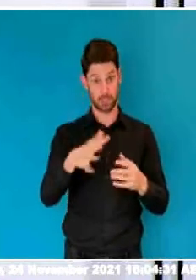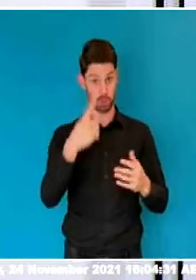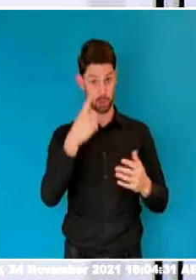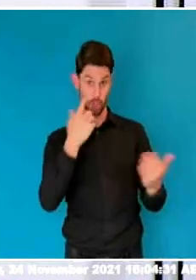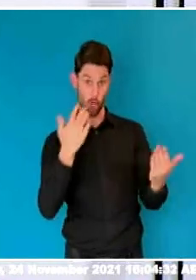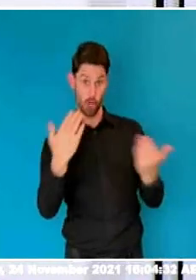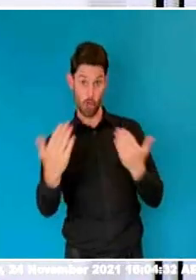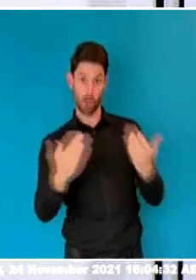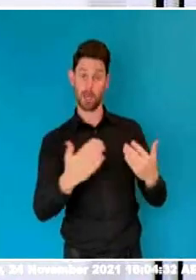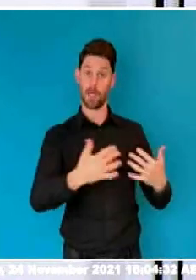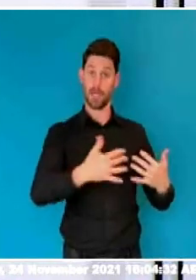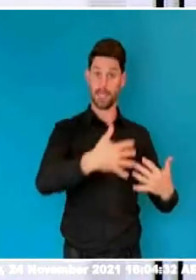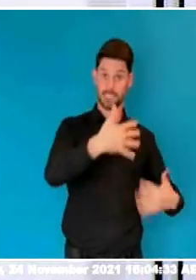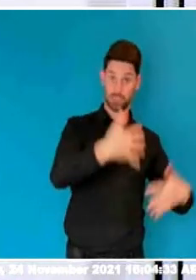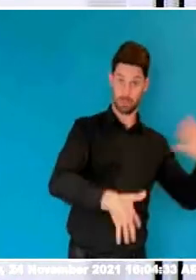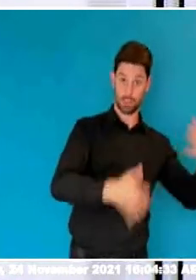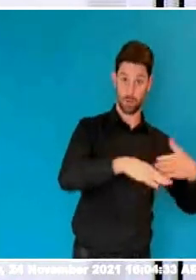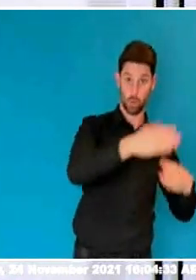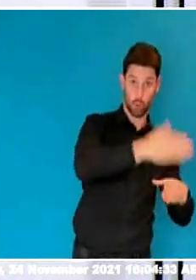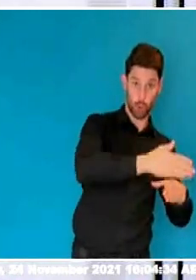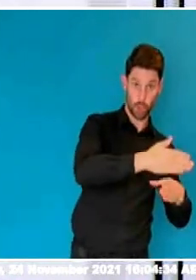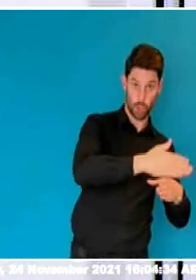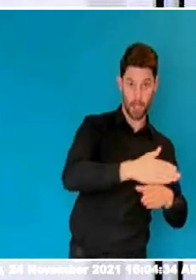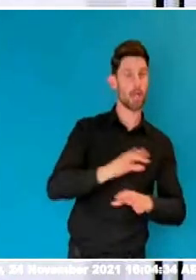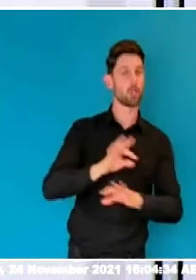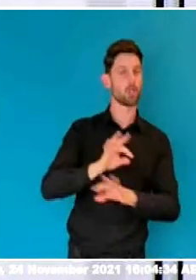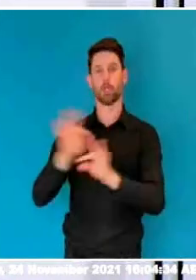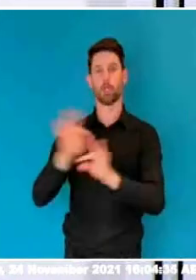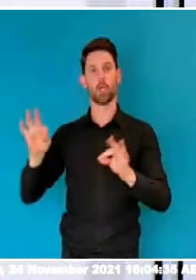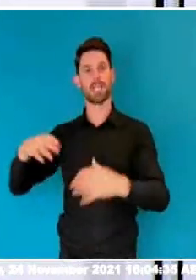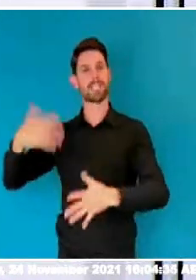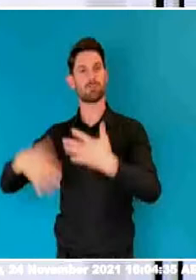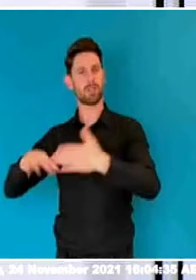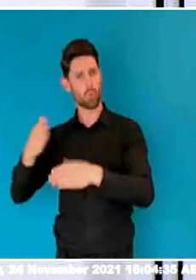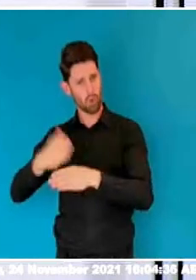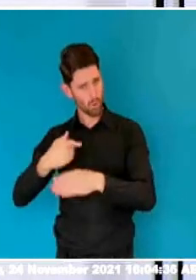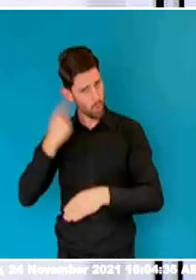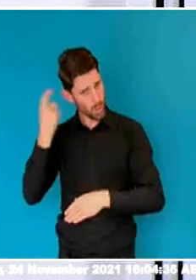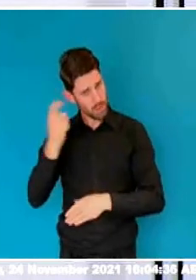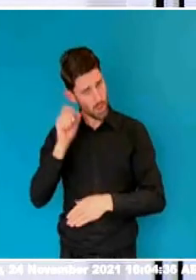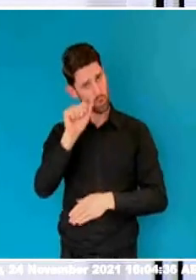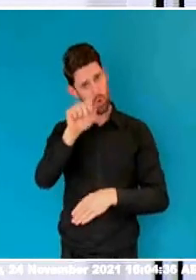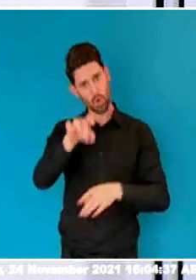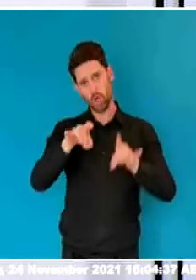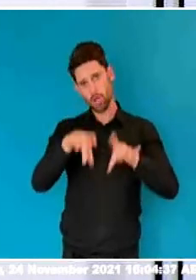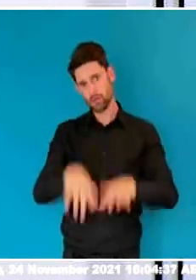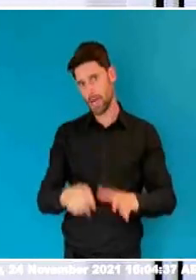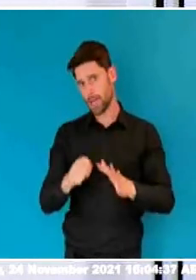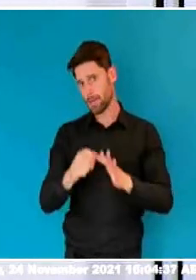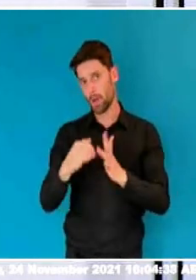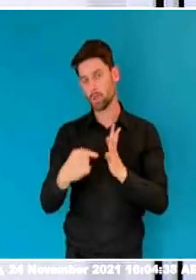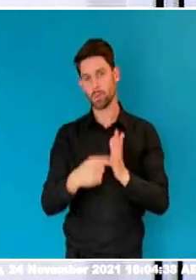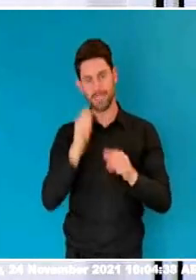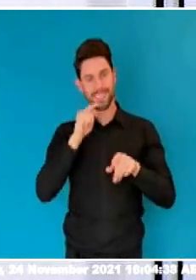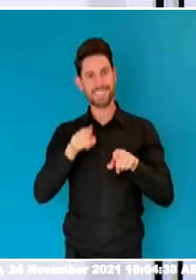injuries. Is it fair to say that Australia Post takes a different approach depending upon the source of the injury?